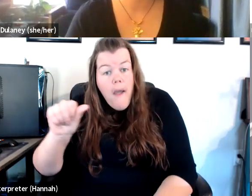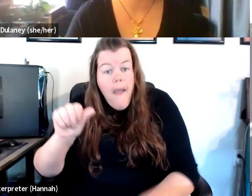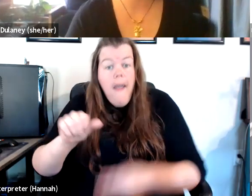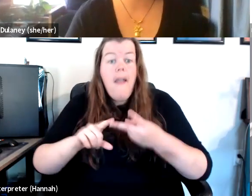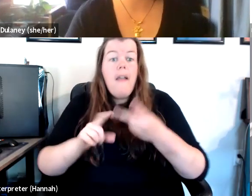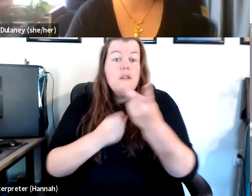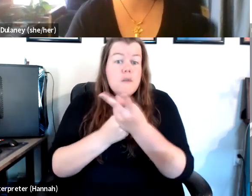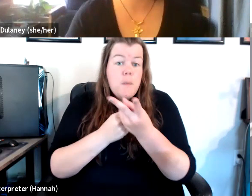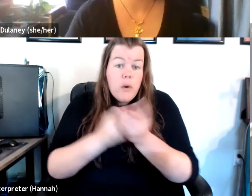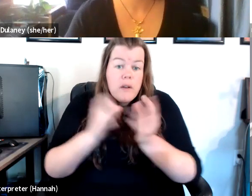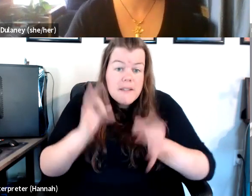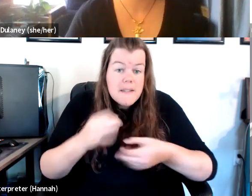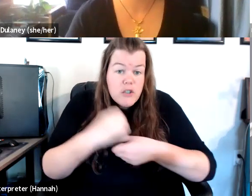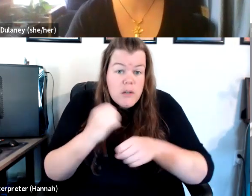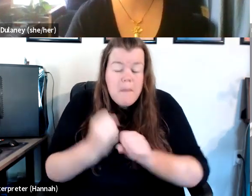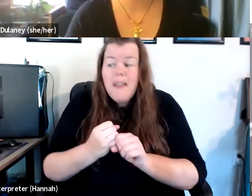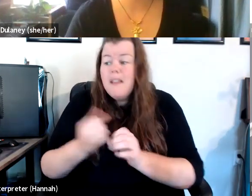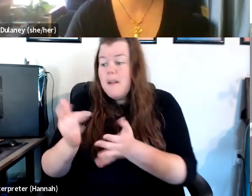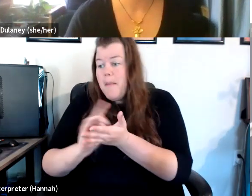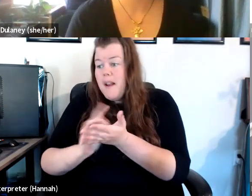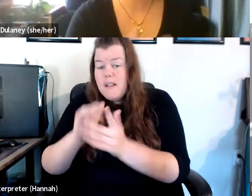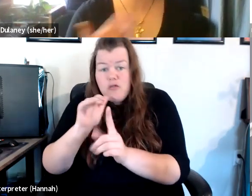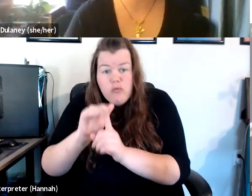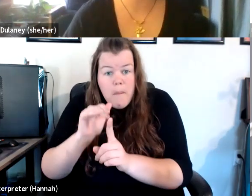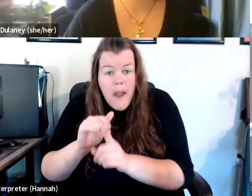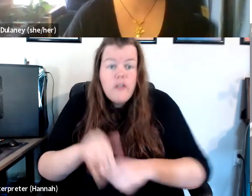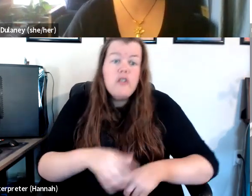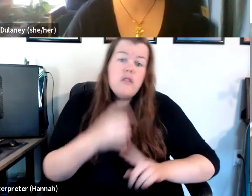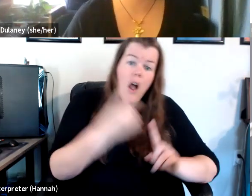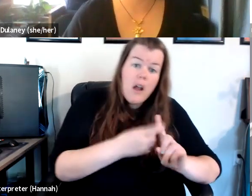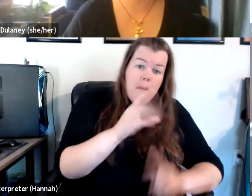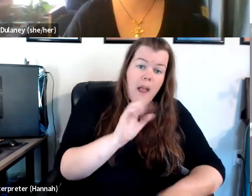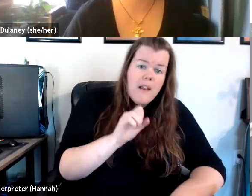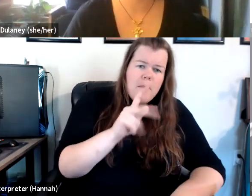medication reminders, automatic banking, and a whole host of other supports that are out there.